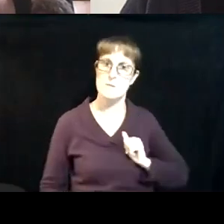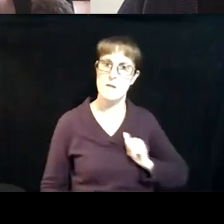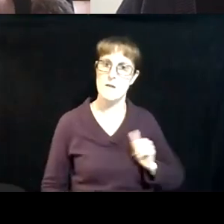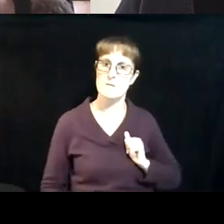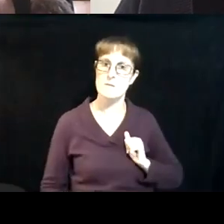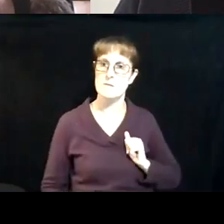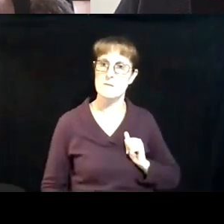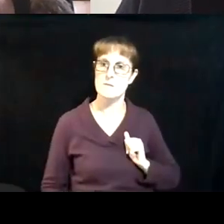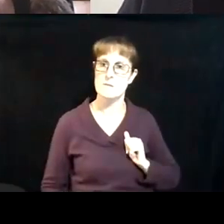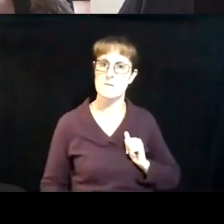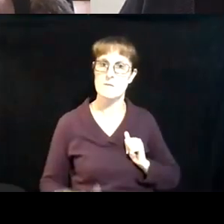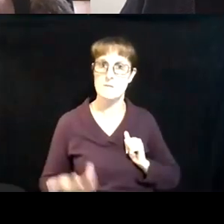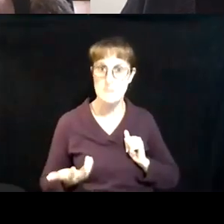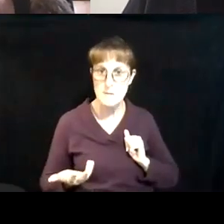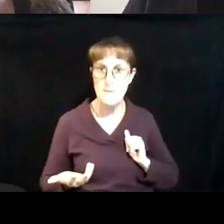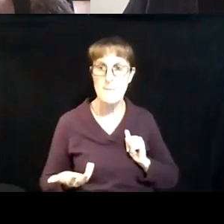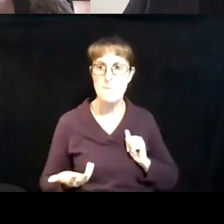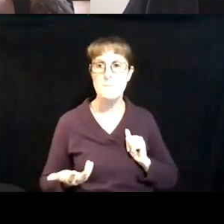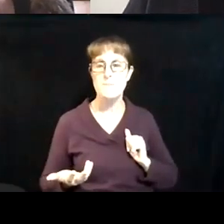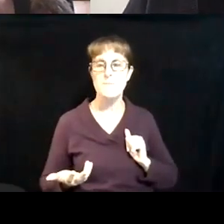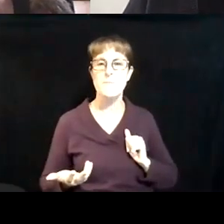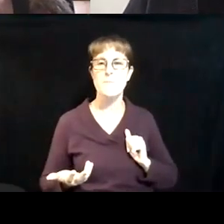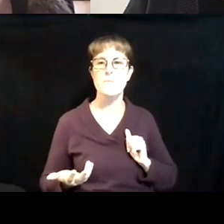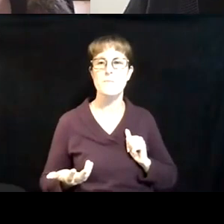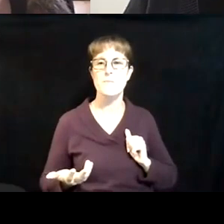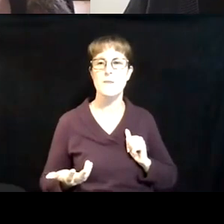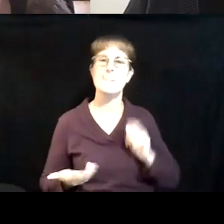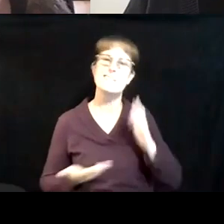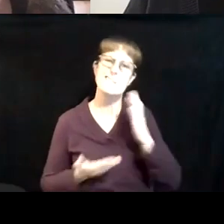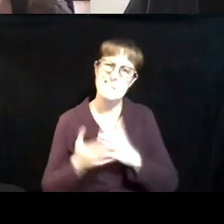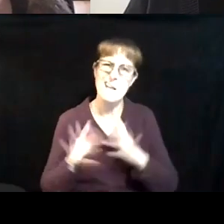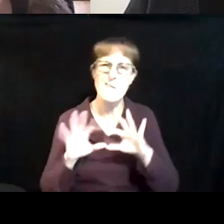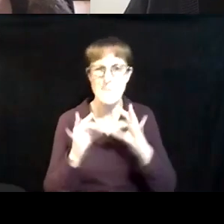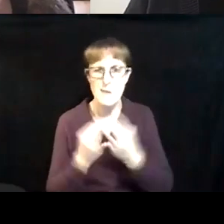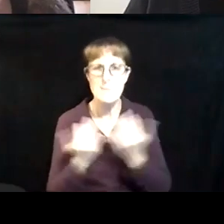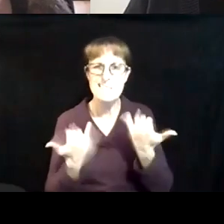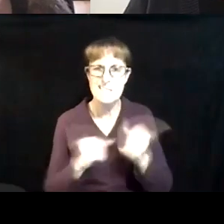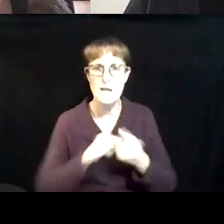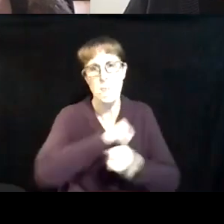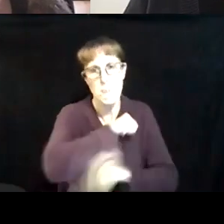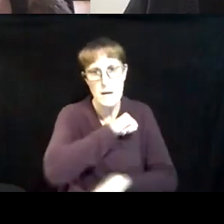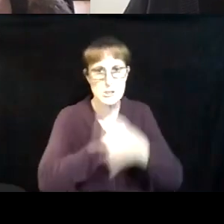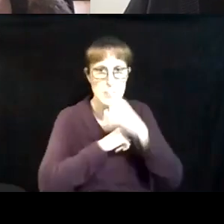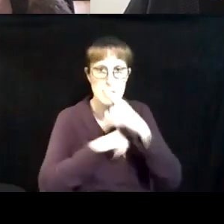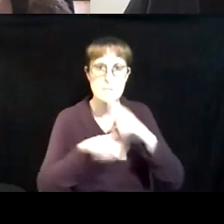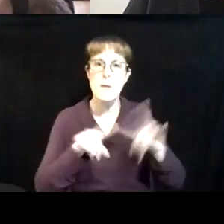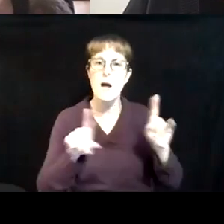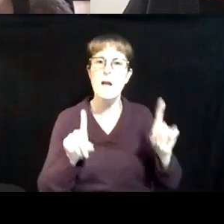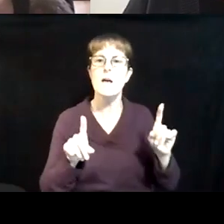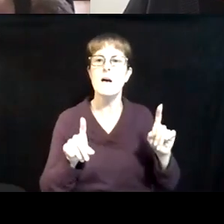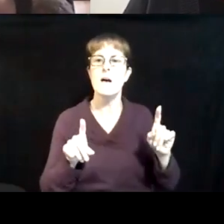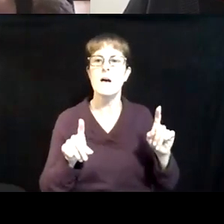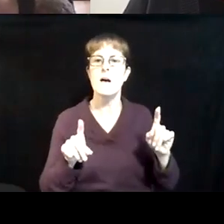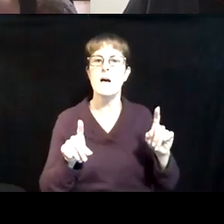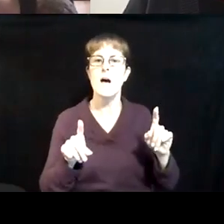we're still in the process of doing it. There are still families that do this to kids, but we're moving away from using corporal punishment and